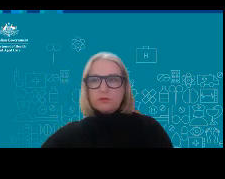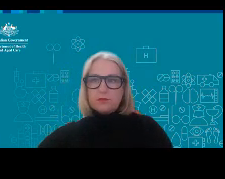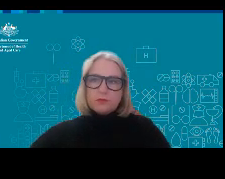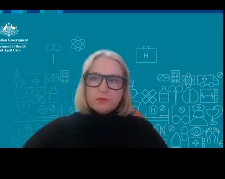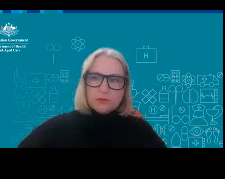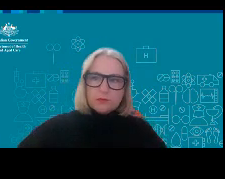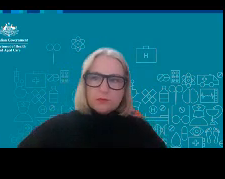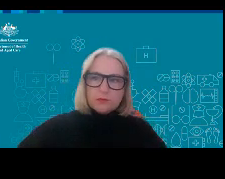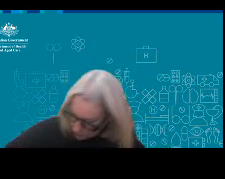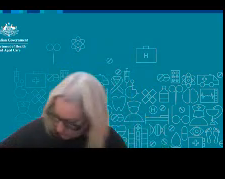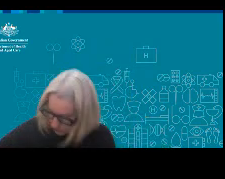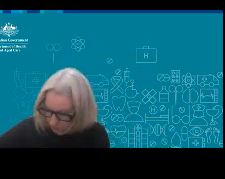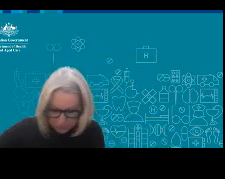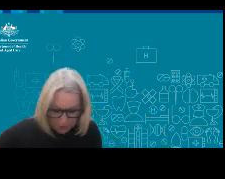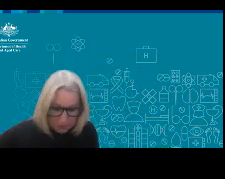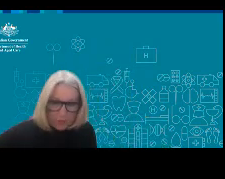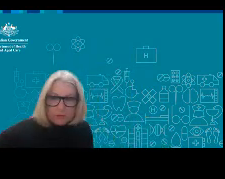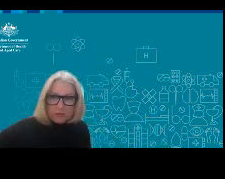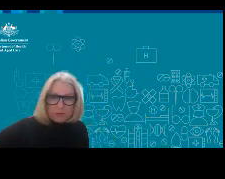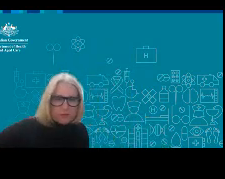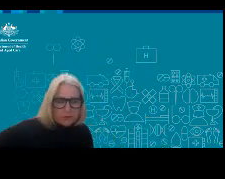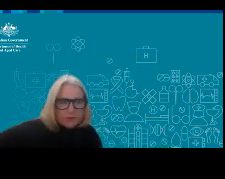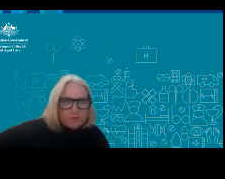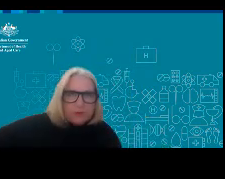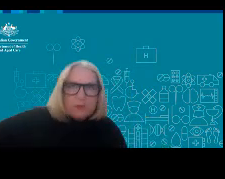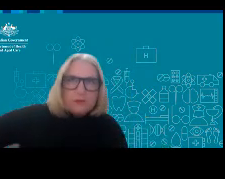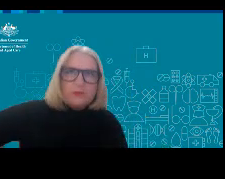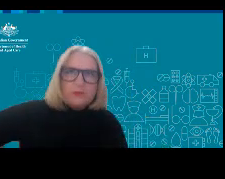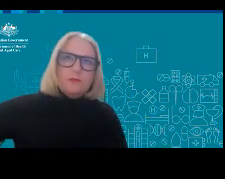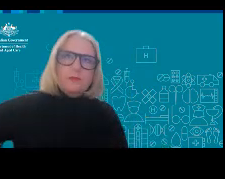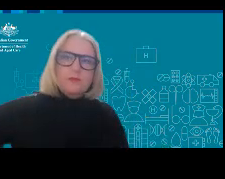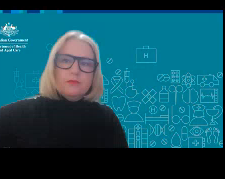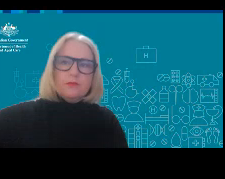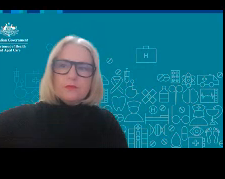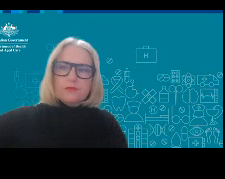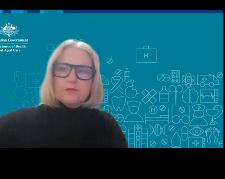talking about those towards the end of this webinar.